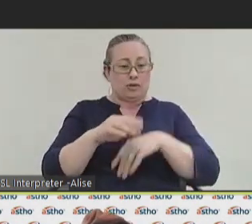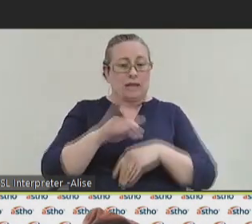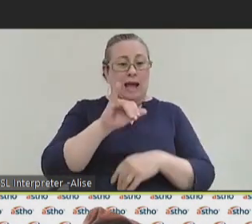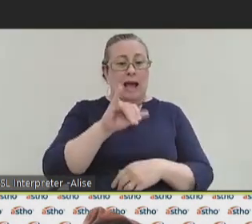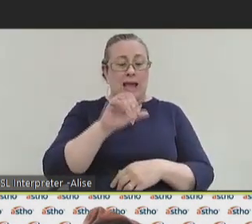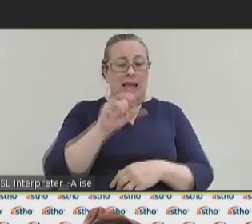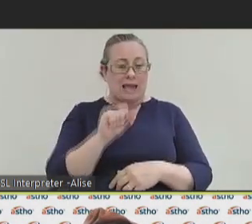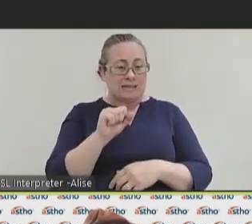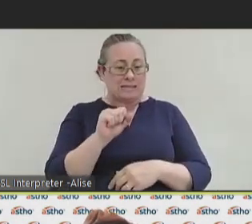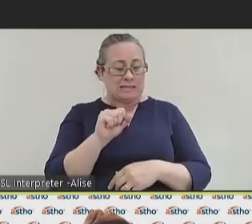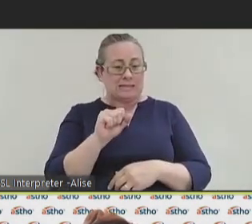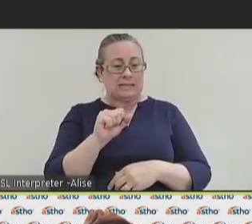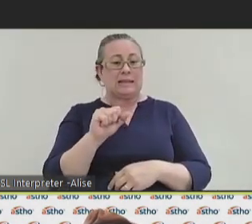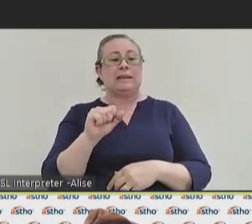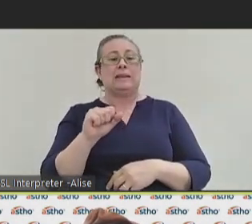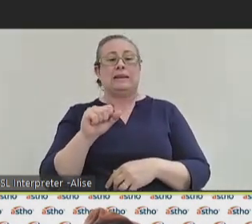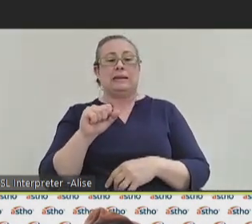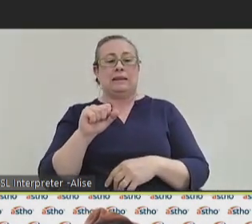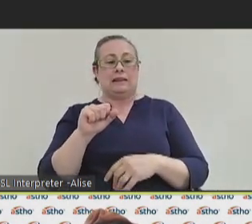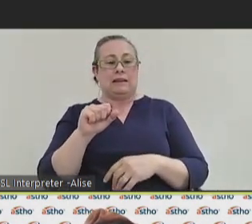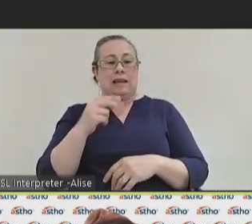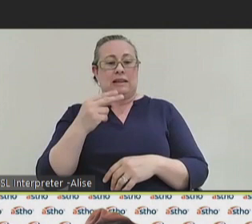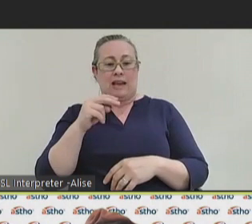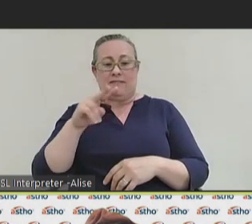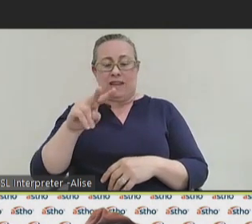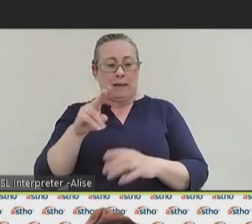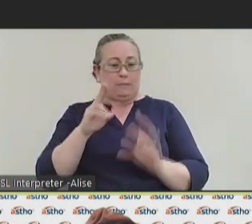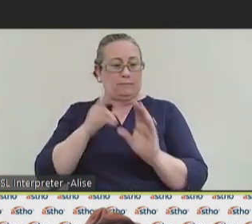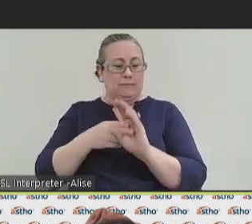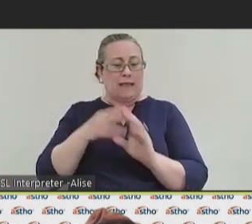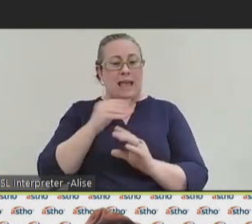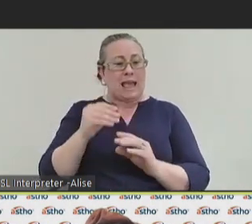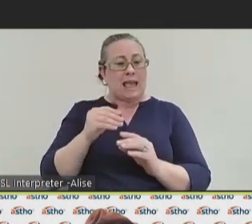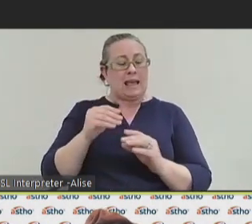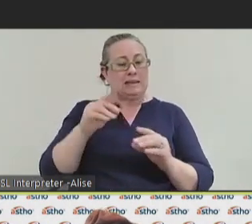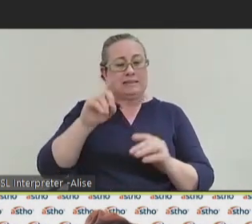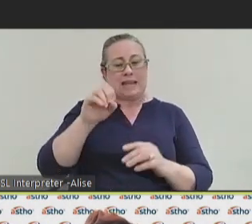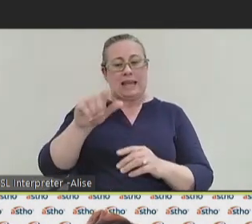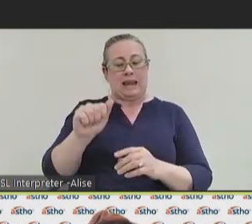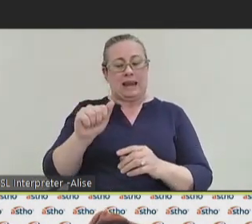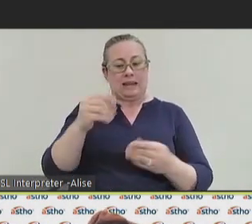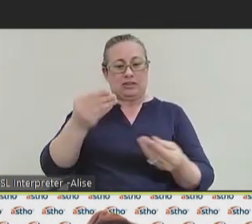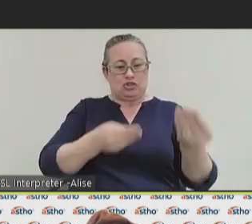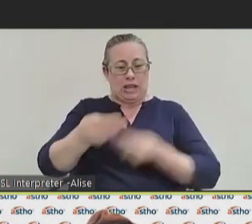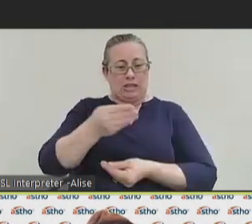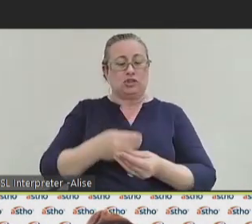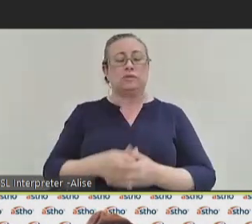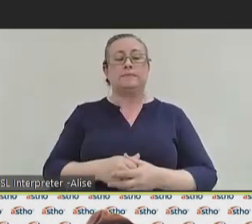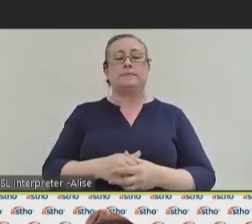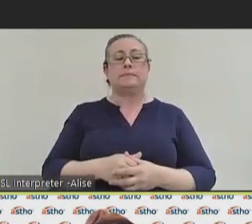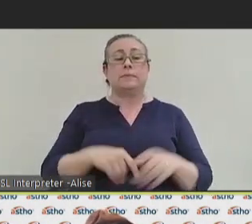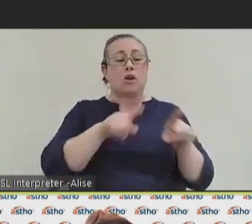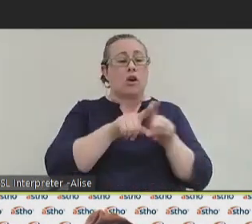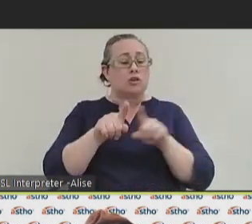participation, and partnership, as well as data exchange, and also the legal landscape of public